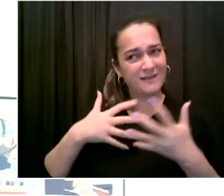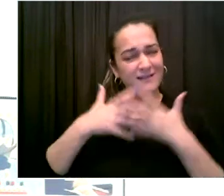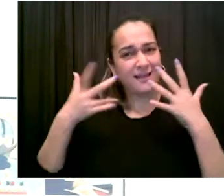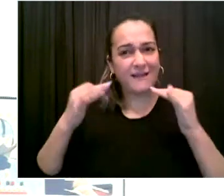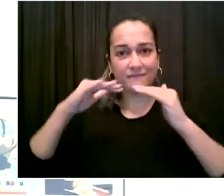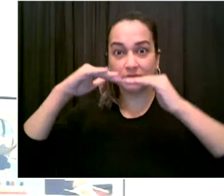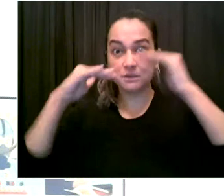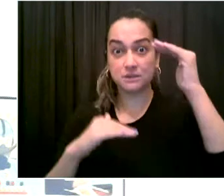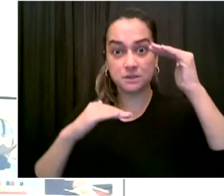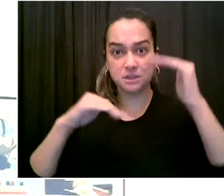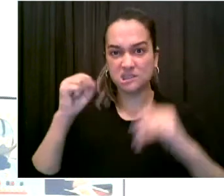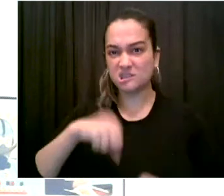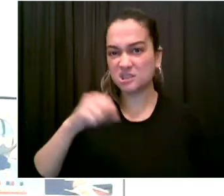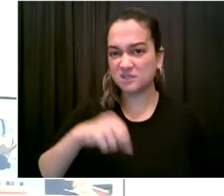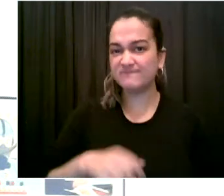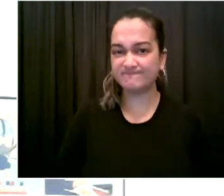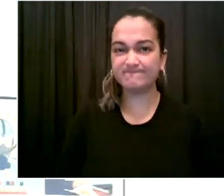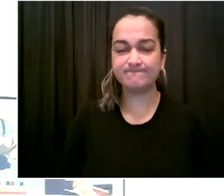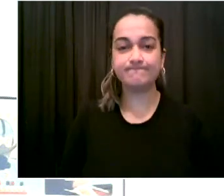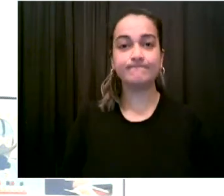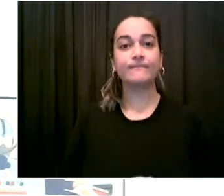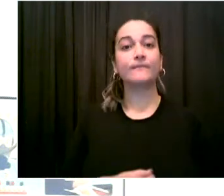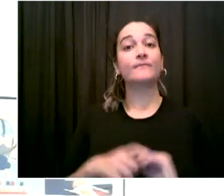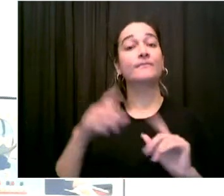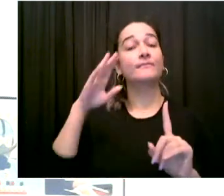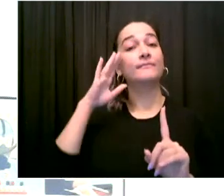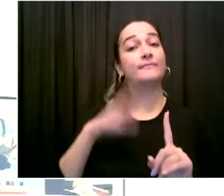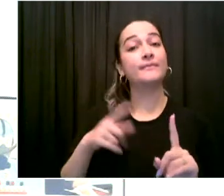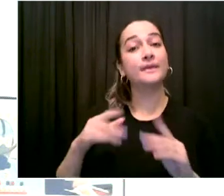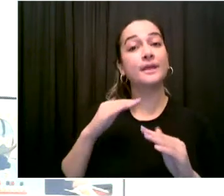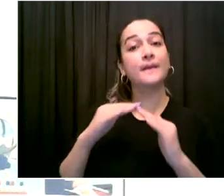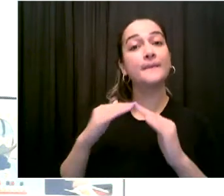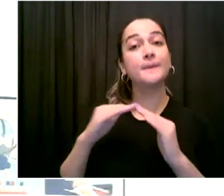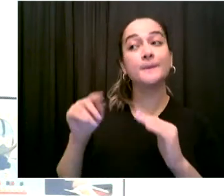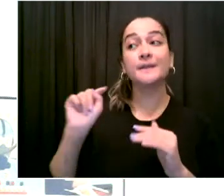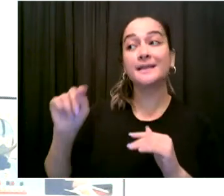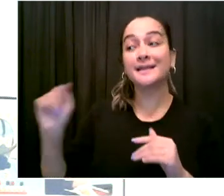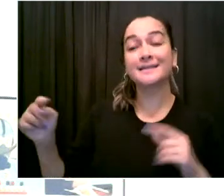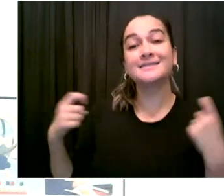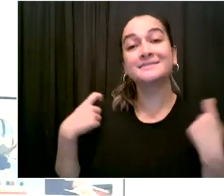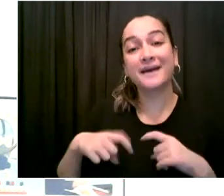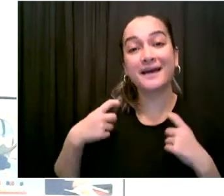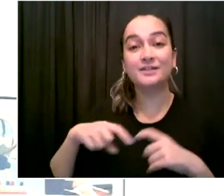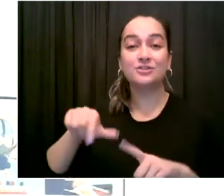POINTS. FIRST EMPHASIZE HOMW U CHOUTREACH TO THE LATINO COMMITTEE HAS